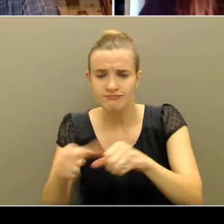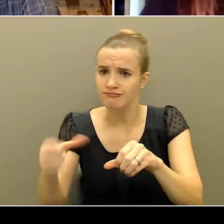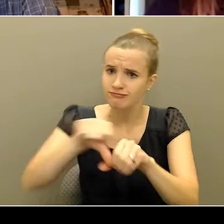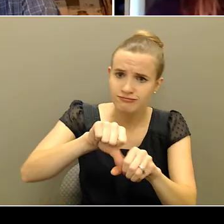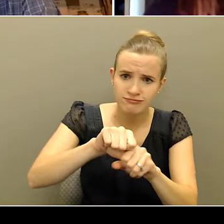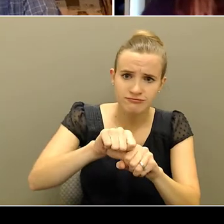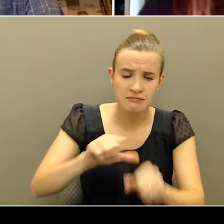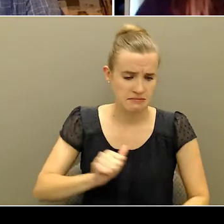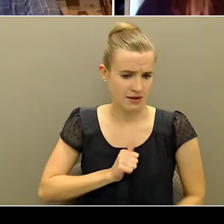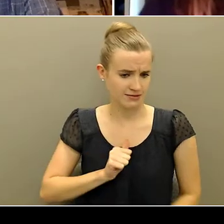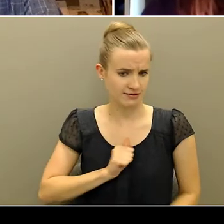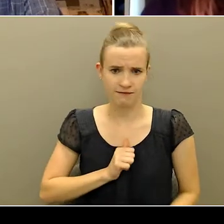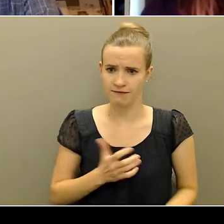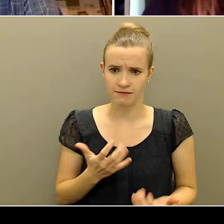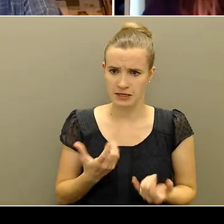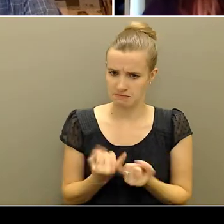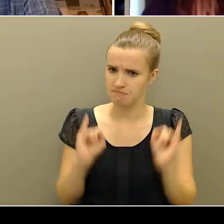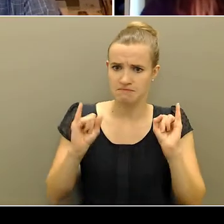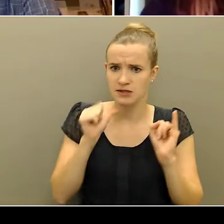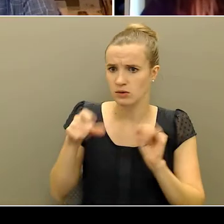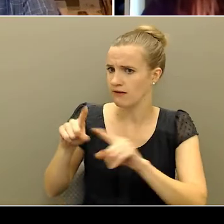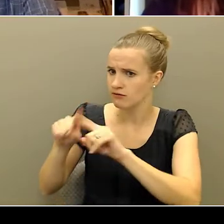way for me to do it as well.